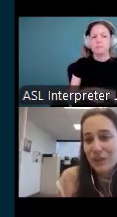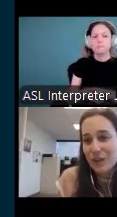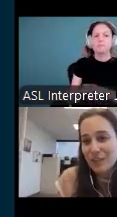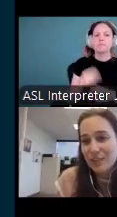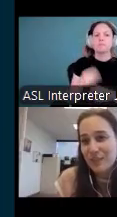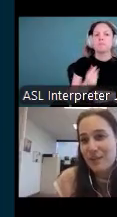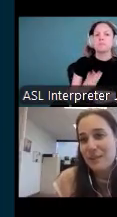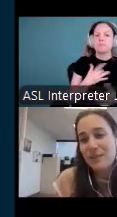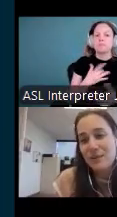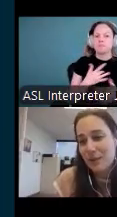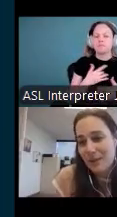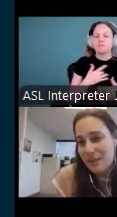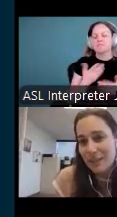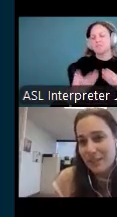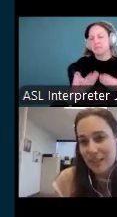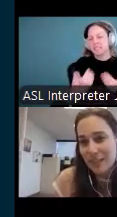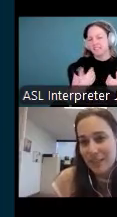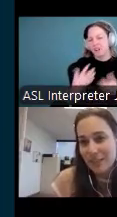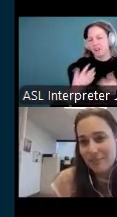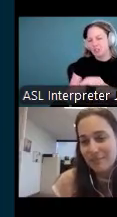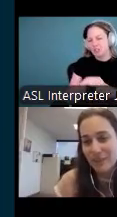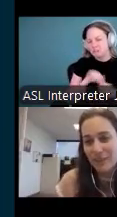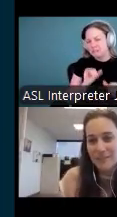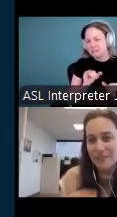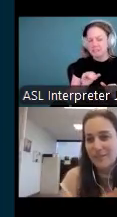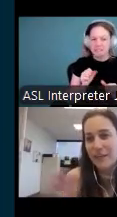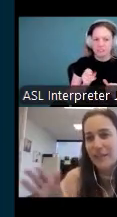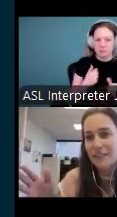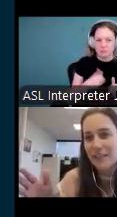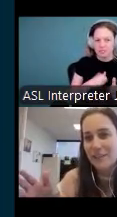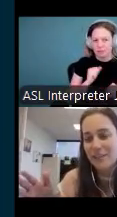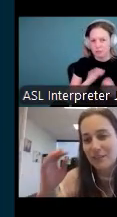autism, and so we're addressing that, and on various stages of